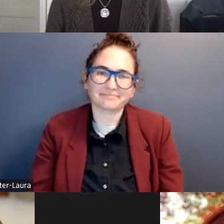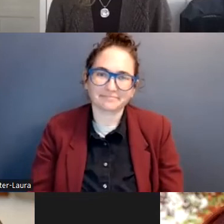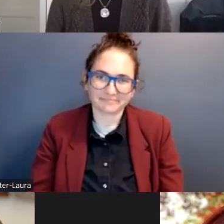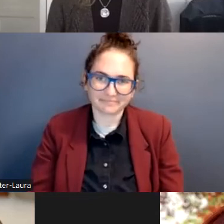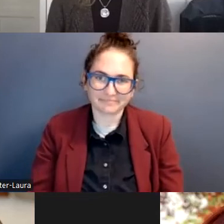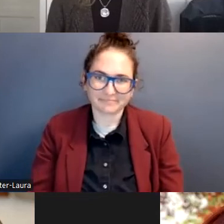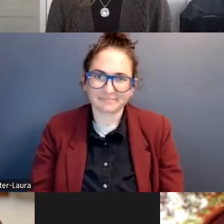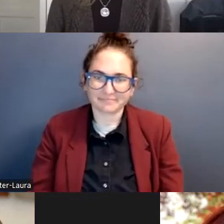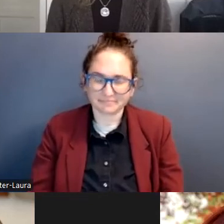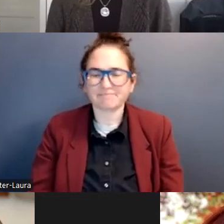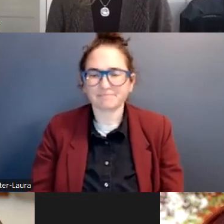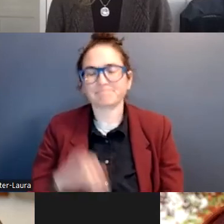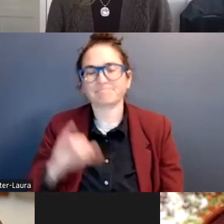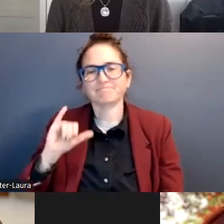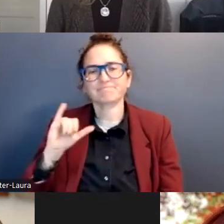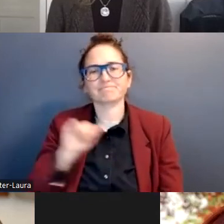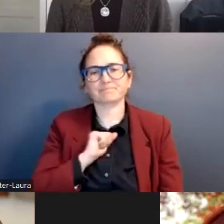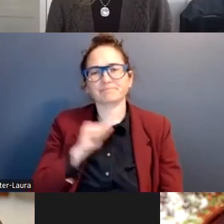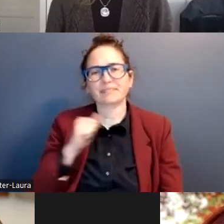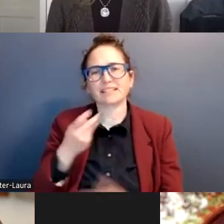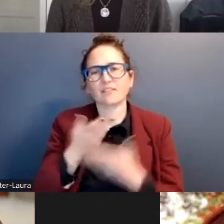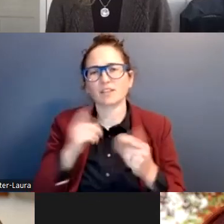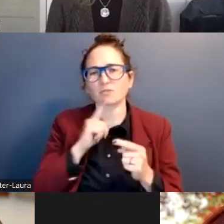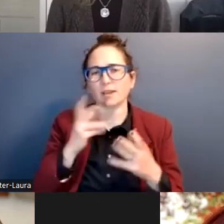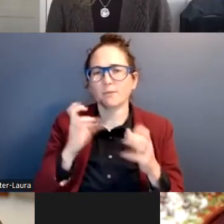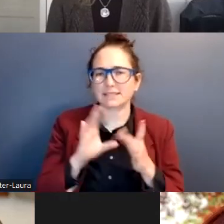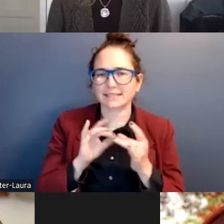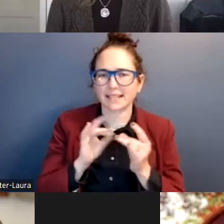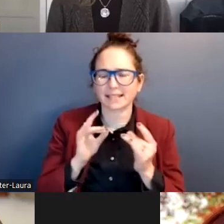Bill Gaventa: Several things that I think I want to say them try to be concise about this.